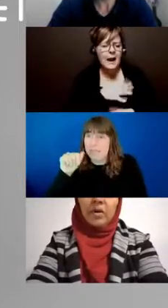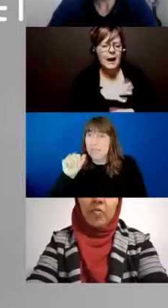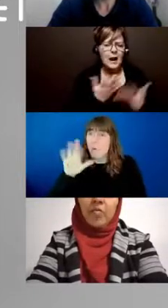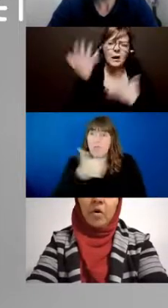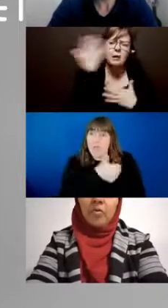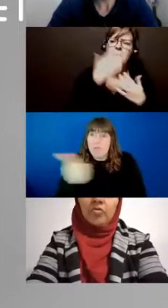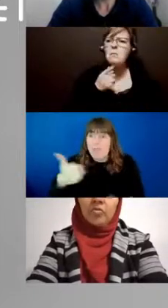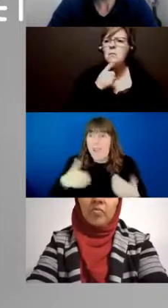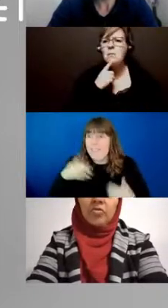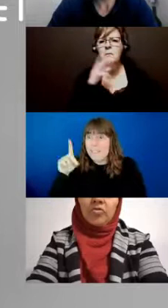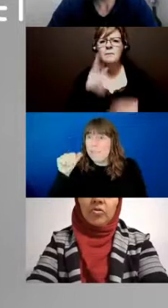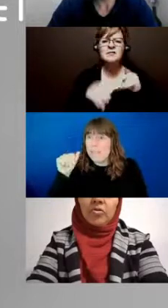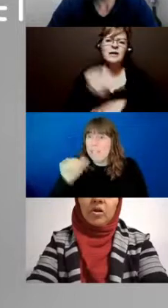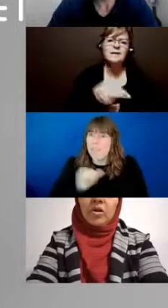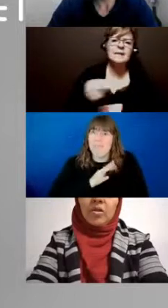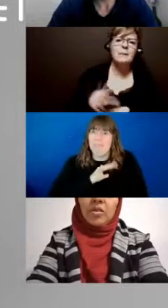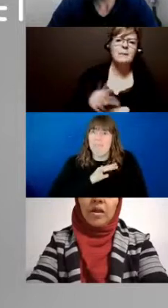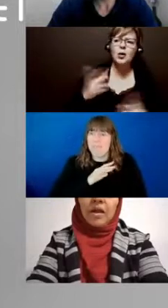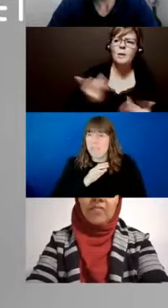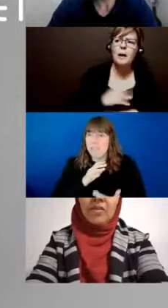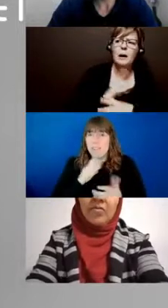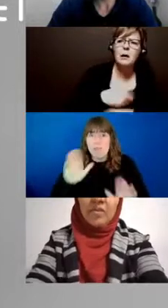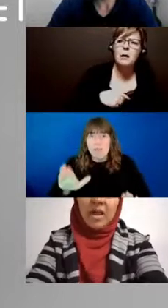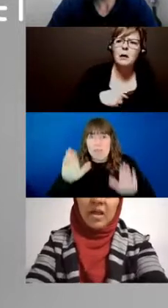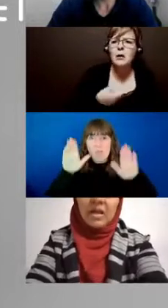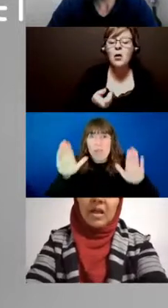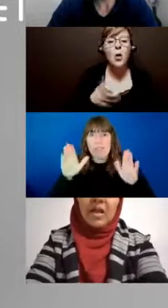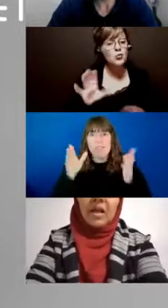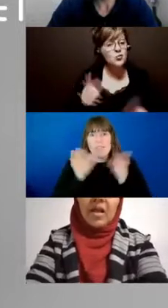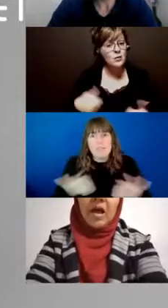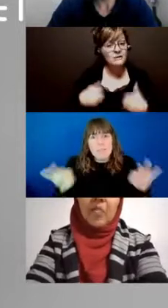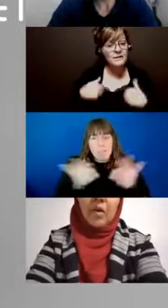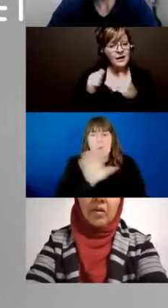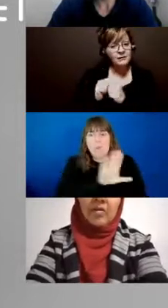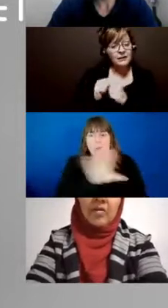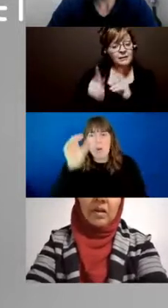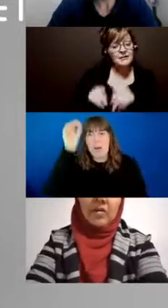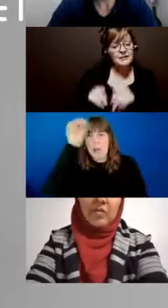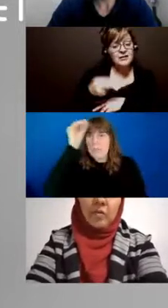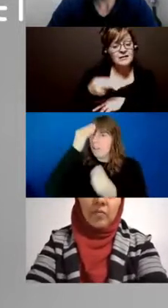and want to make sure that they have their say in how policy is formed